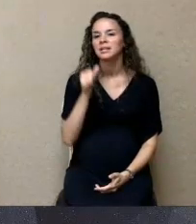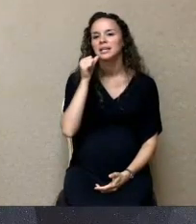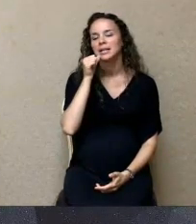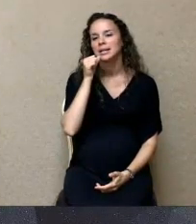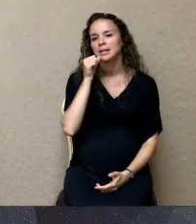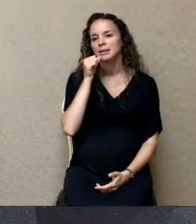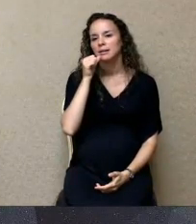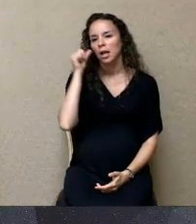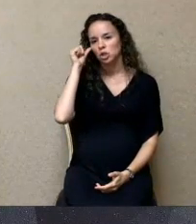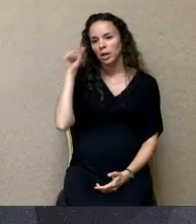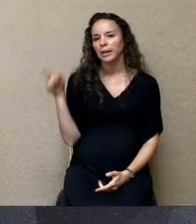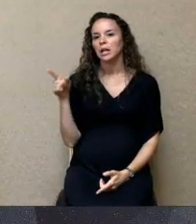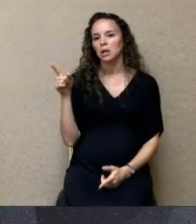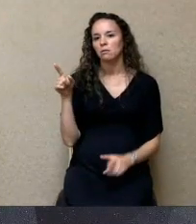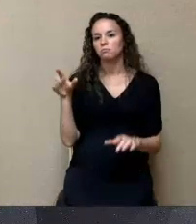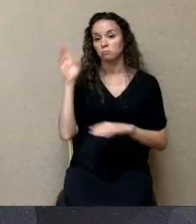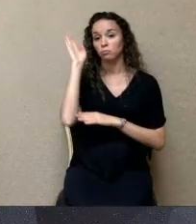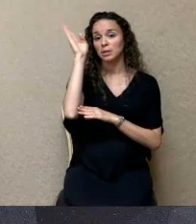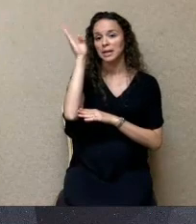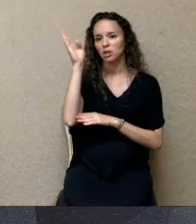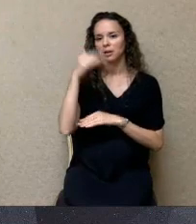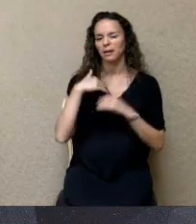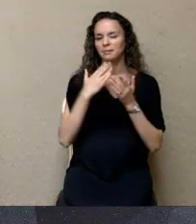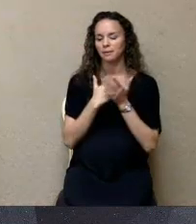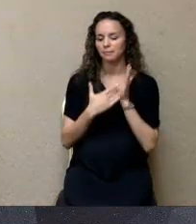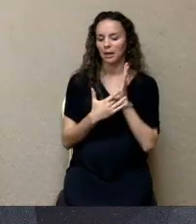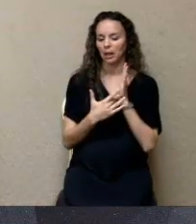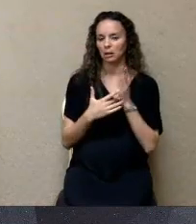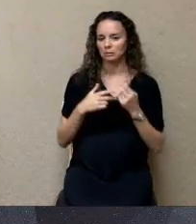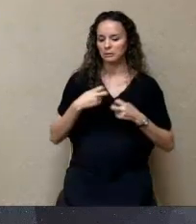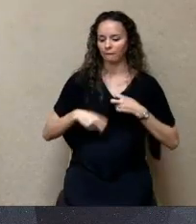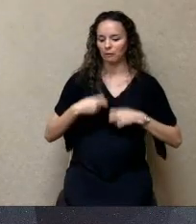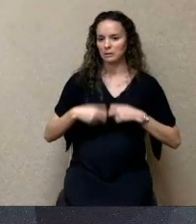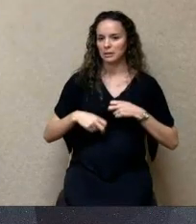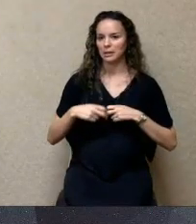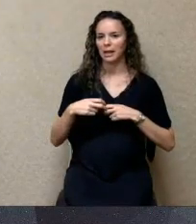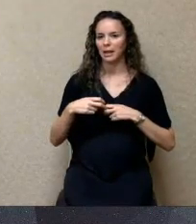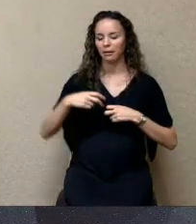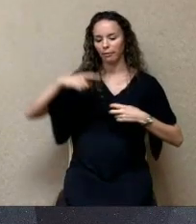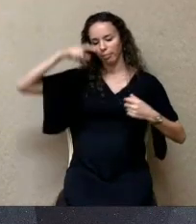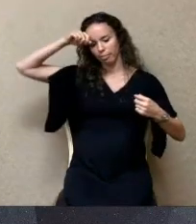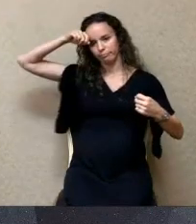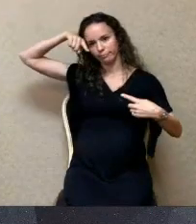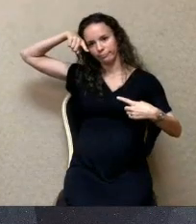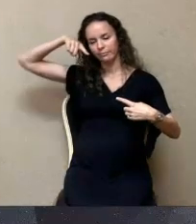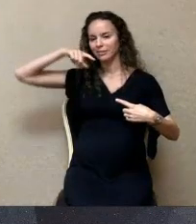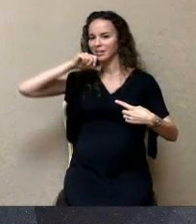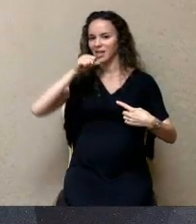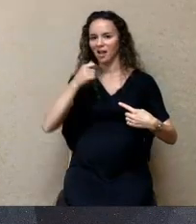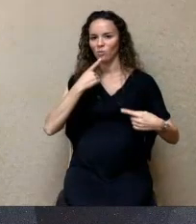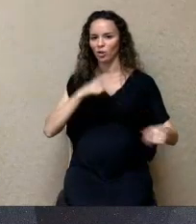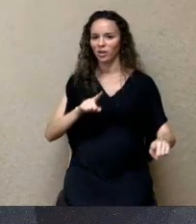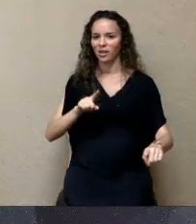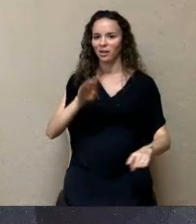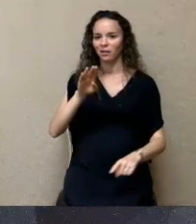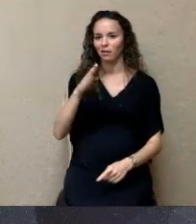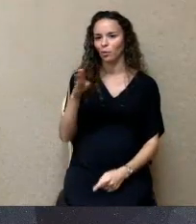there were some technical difficulties. It sounds like his head array, maybe the connection, the Bluetooth connection or something is not as good as it